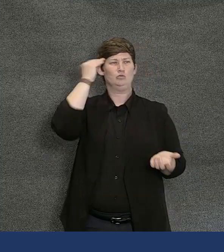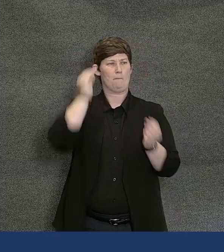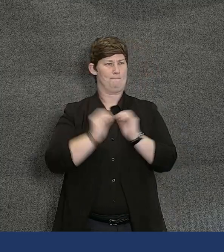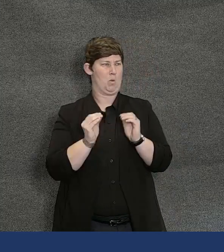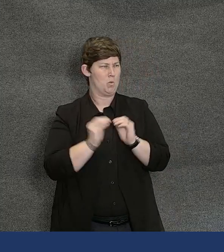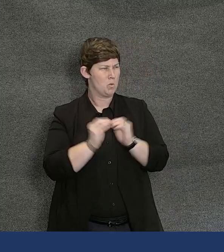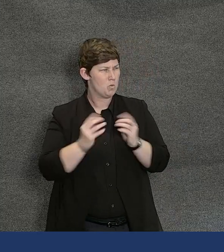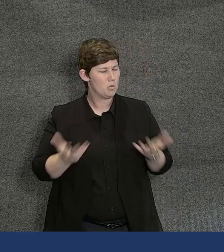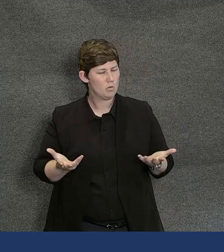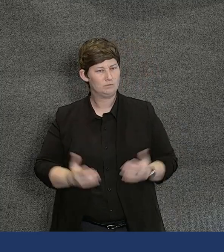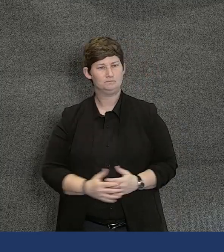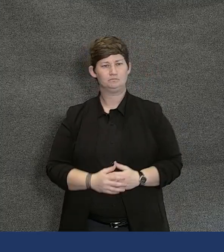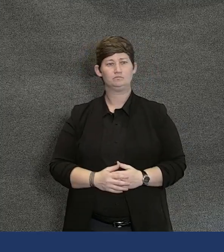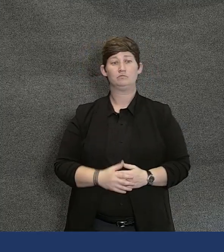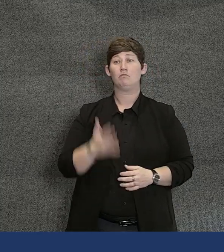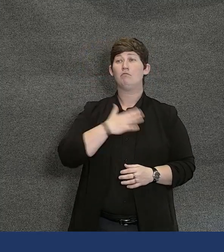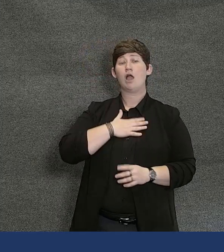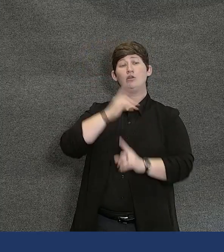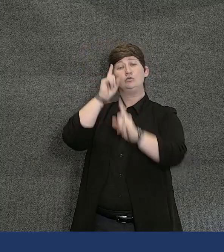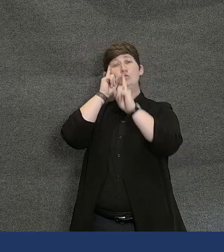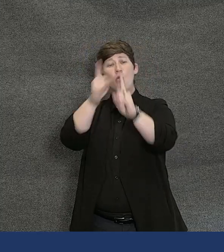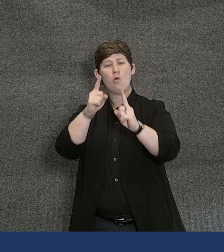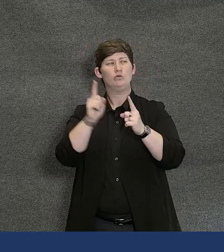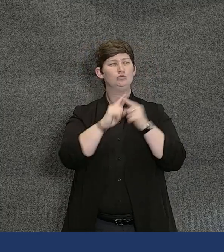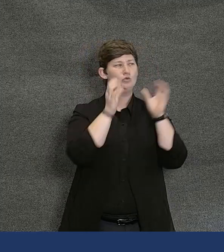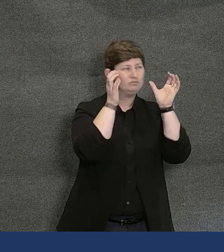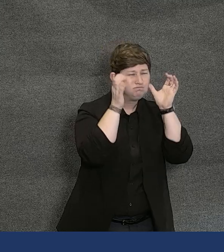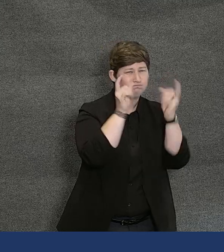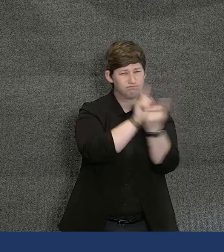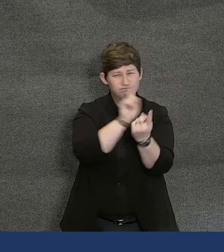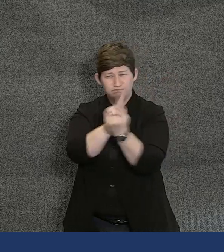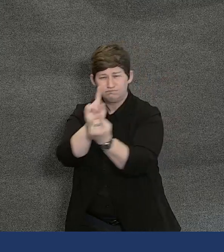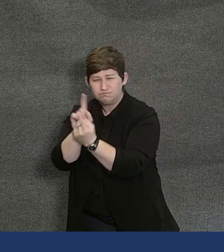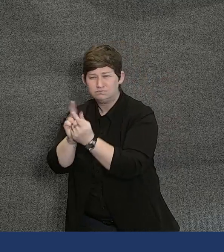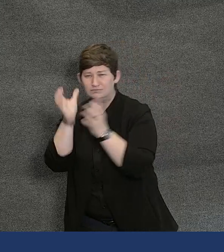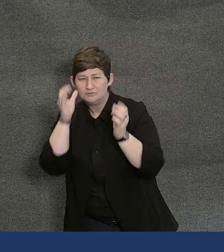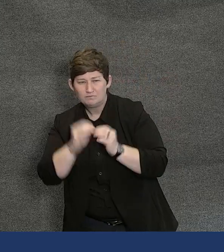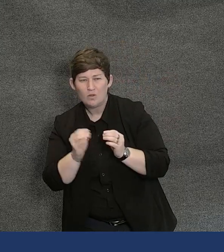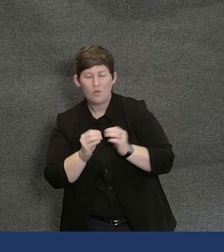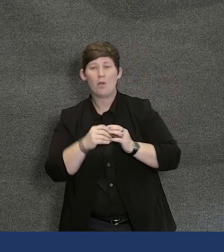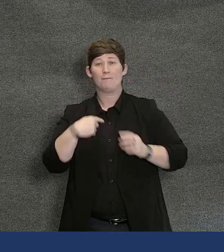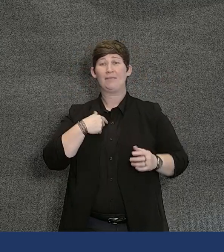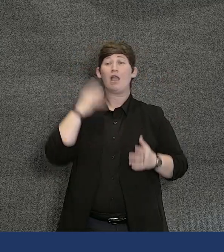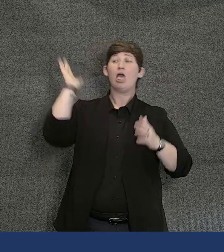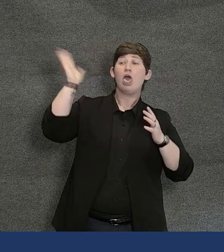less, and that's why I'm here, and that's why I'm delighted to be here as long as I can to hear directly